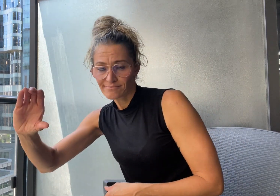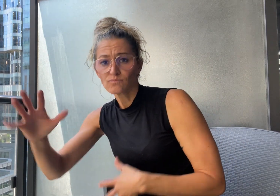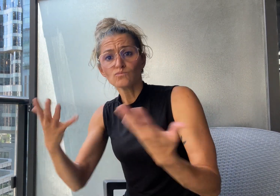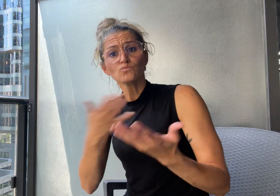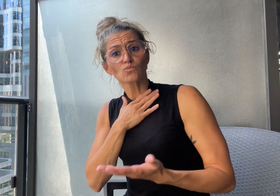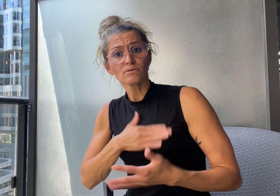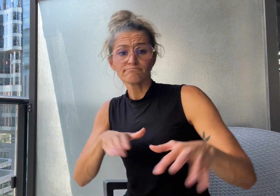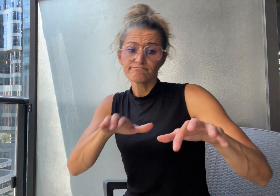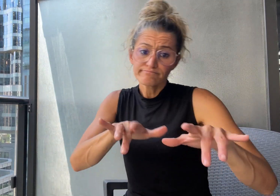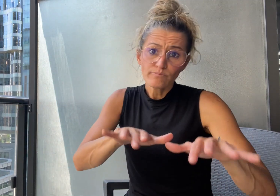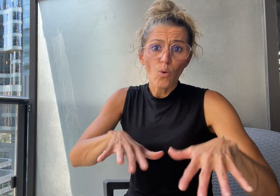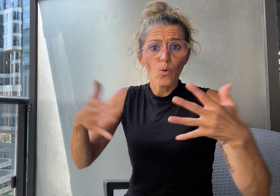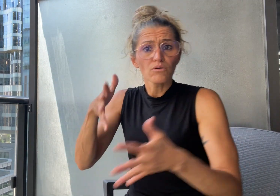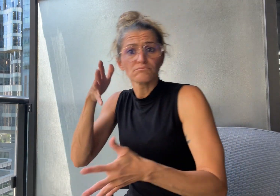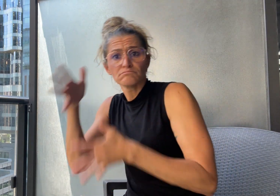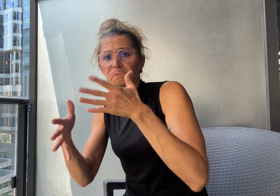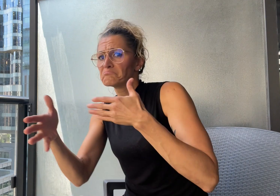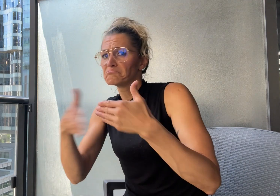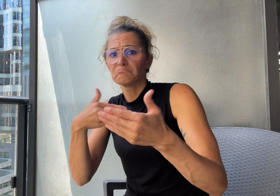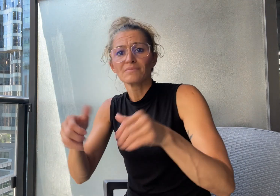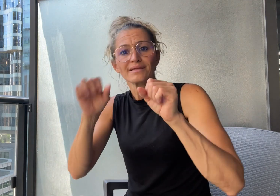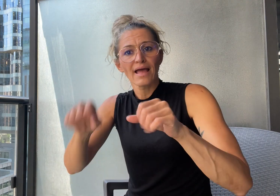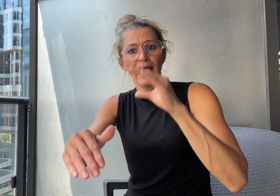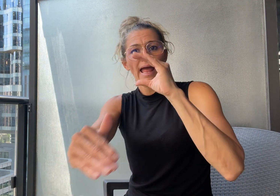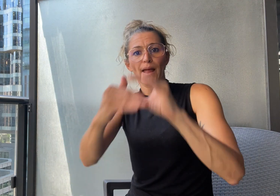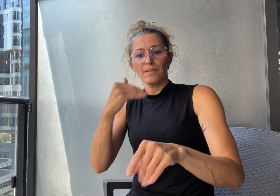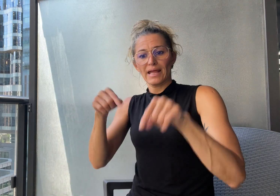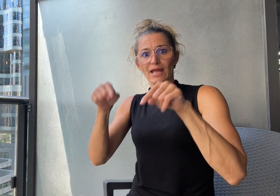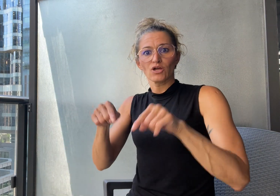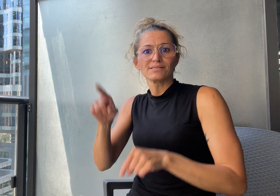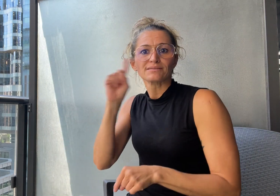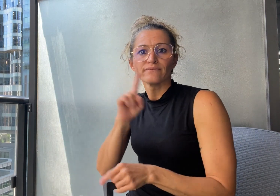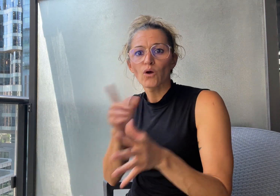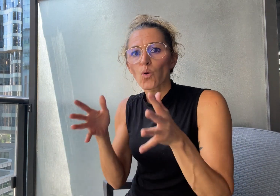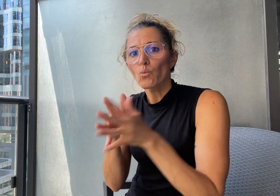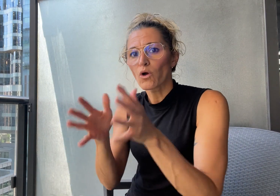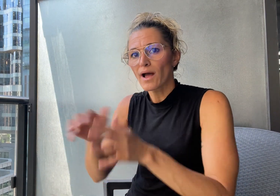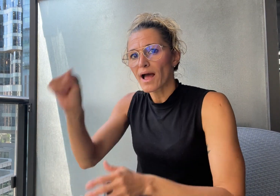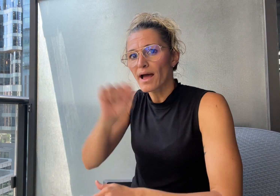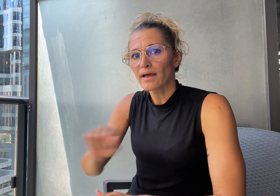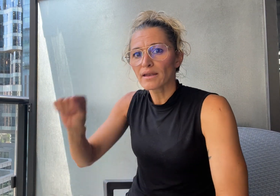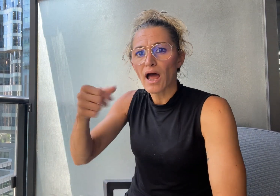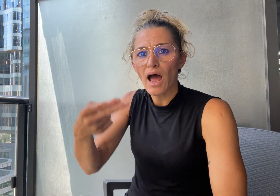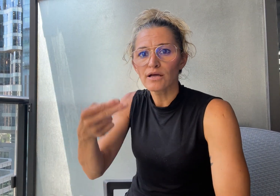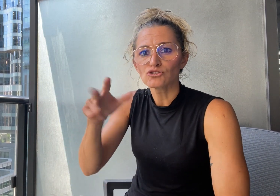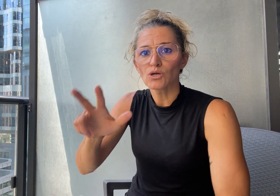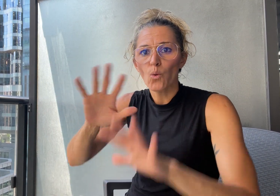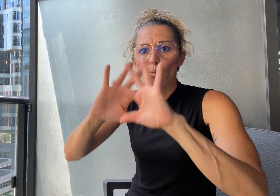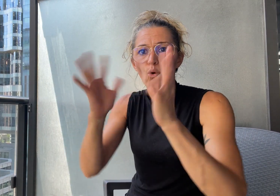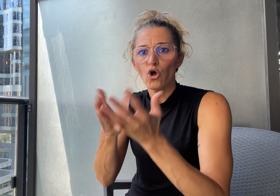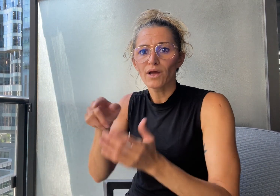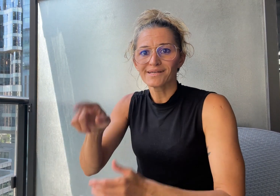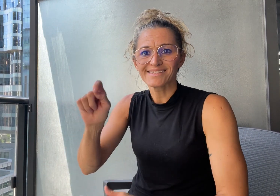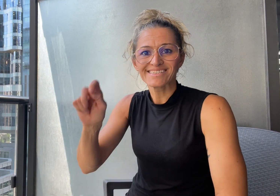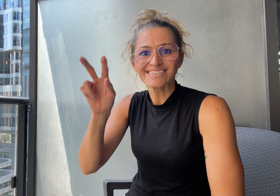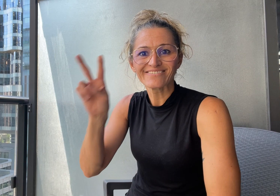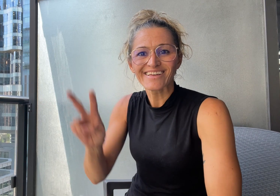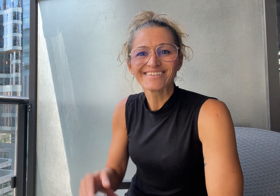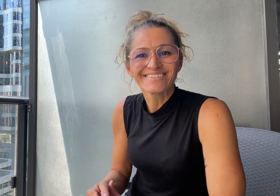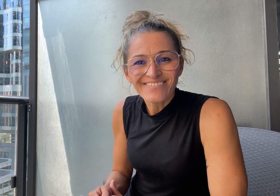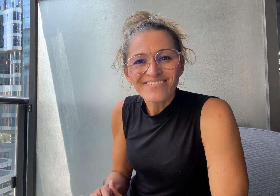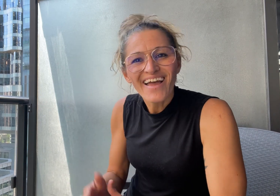in landscape format to deafwire@h3world.tv.